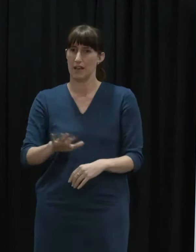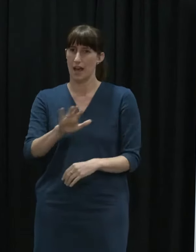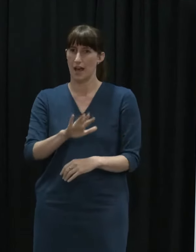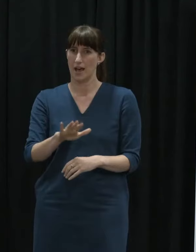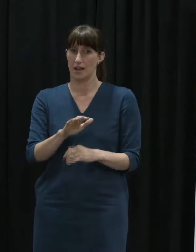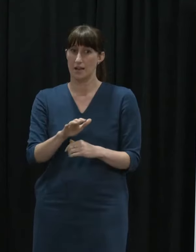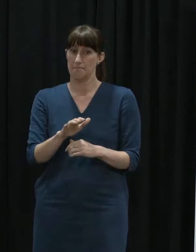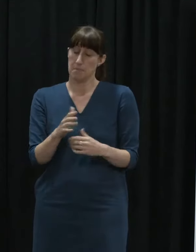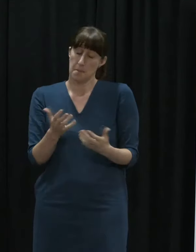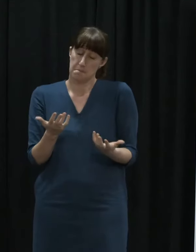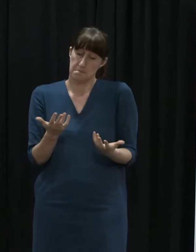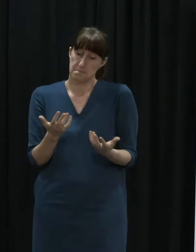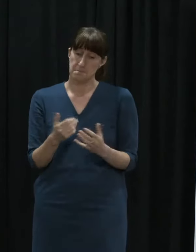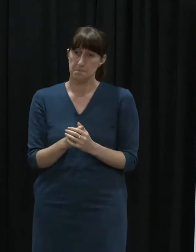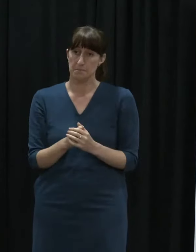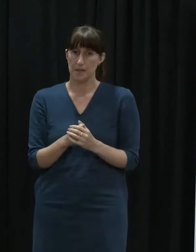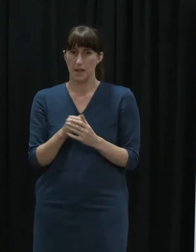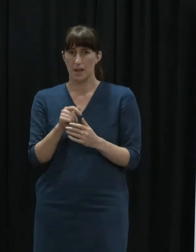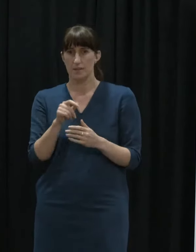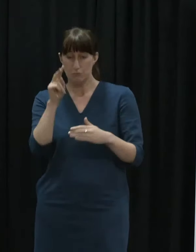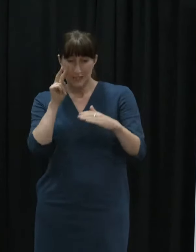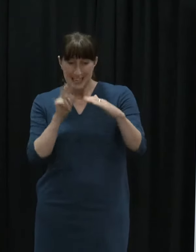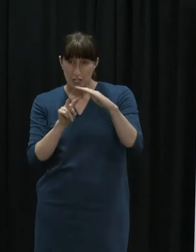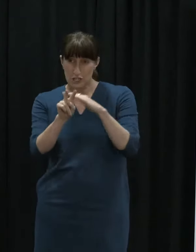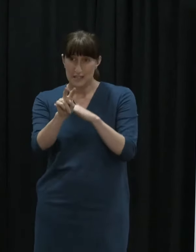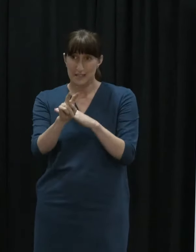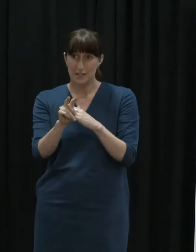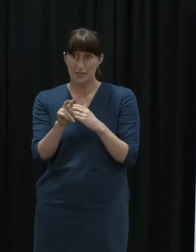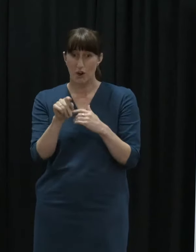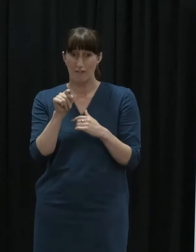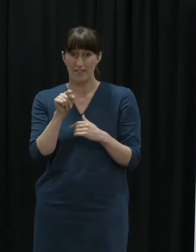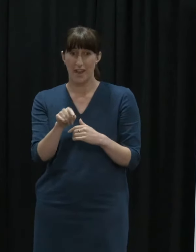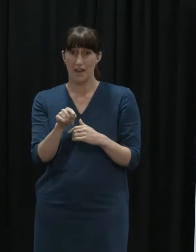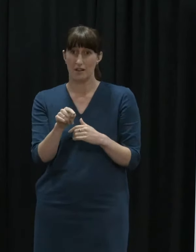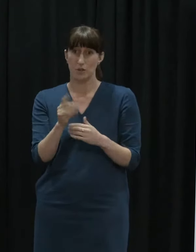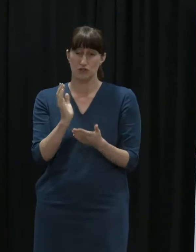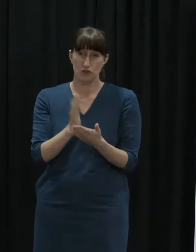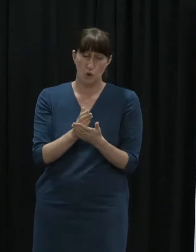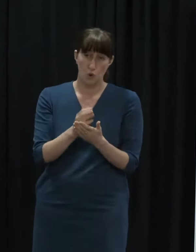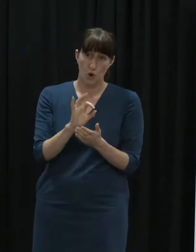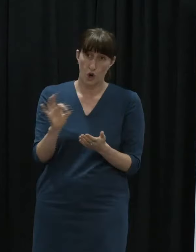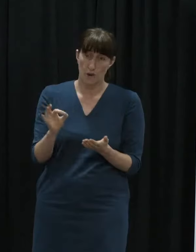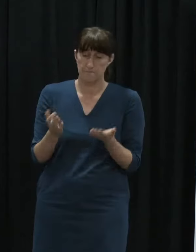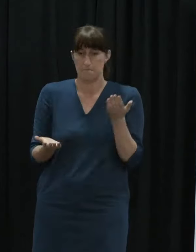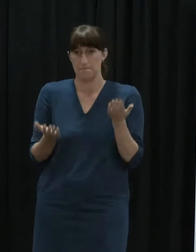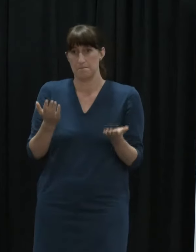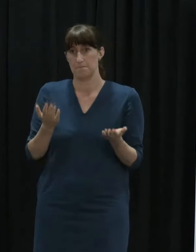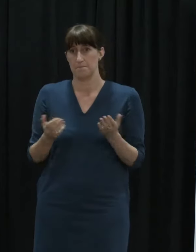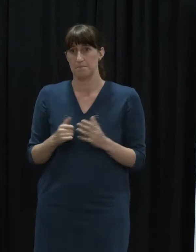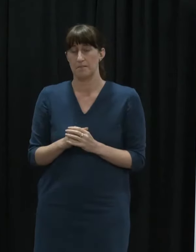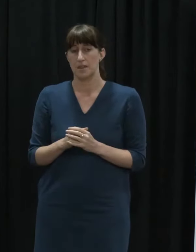lot of speculation about what is going to happen in the housing market over the next period of time. Time will tell whether those